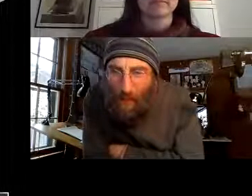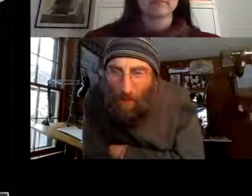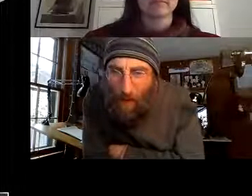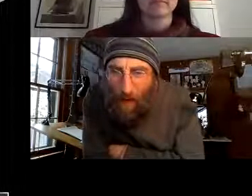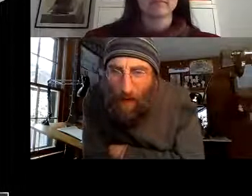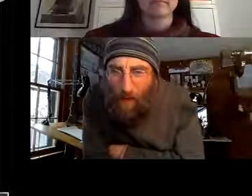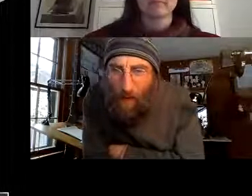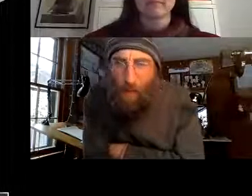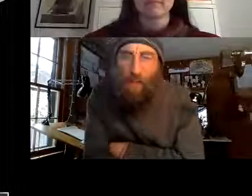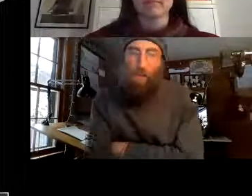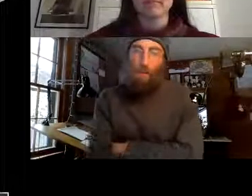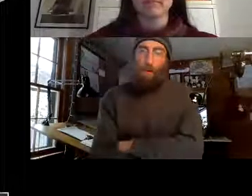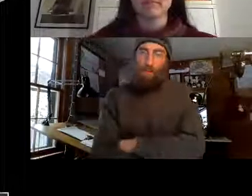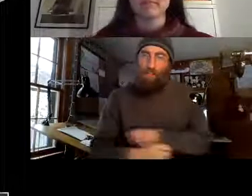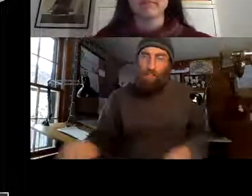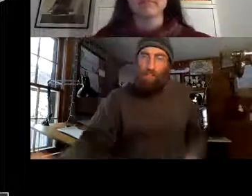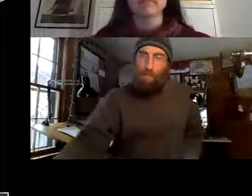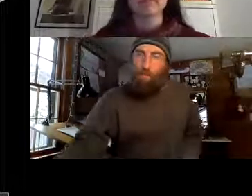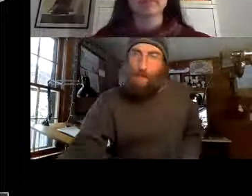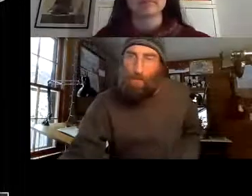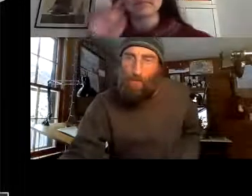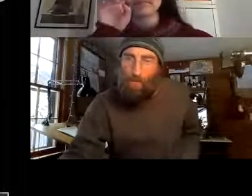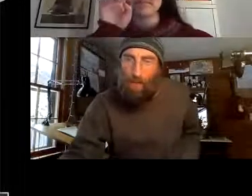it came from that-- uh, there are a couple posters in this that might be from